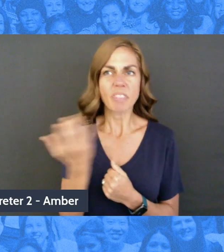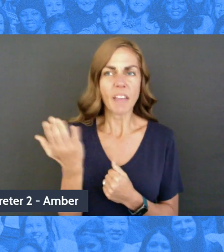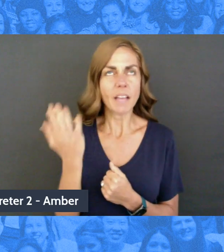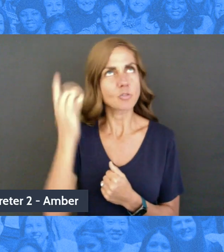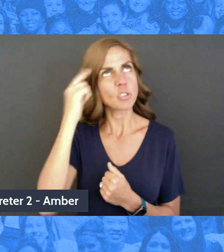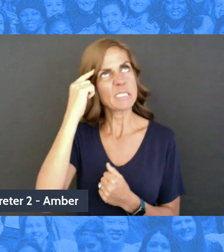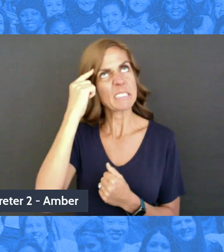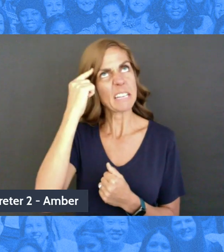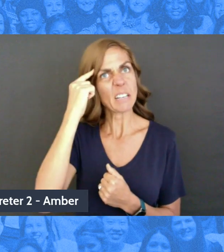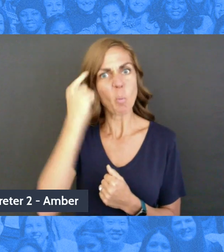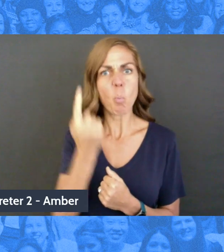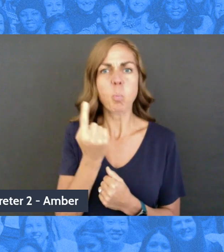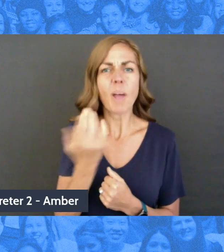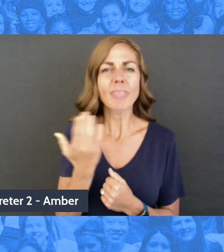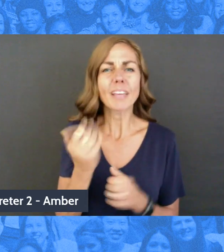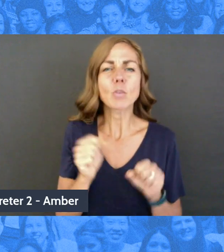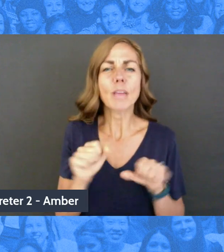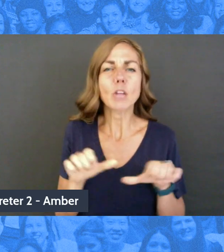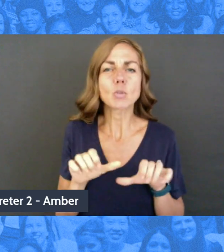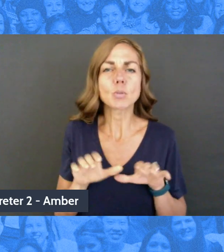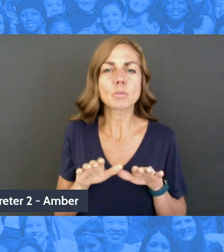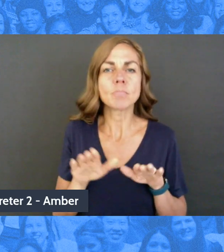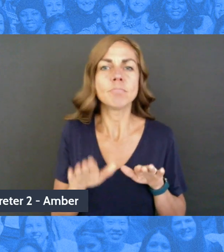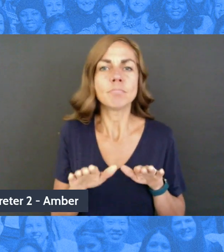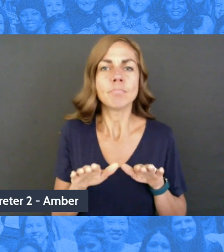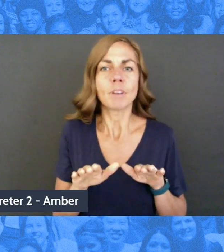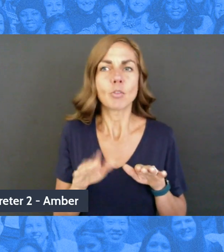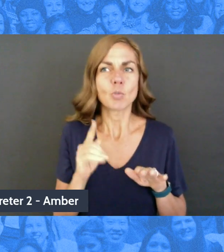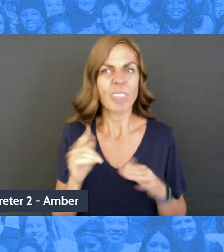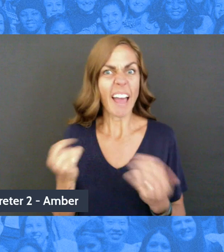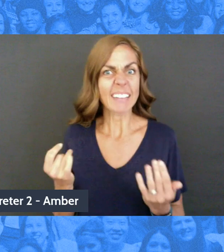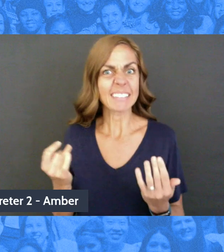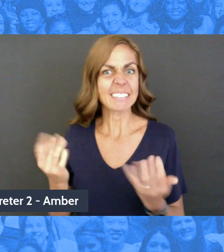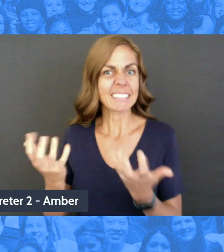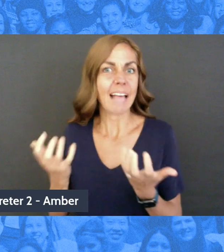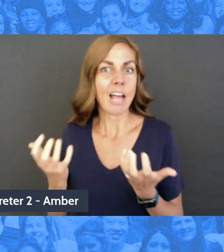towards this desire, being a reality. One small step.